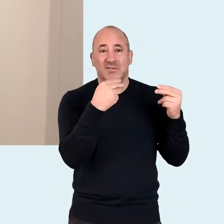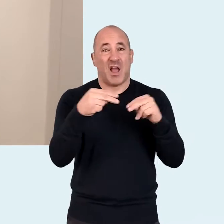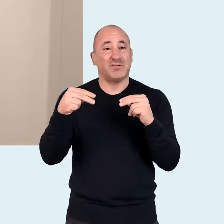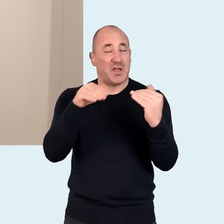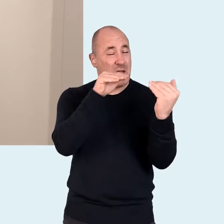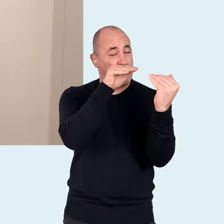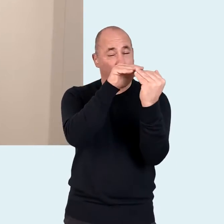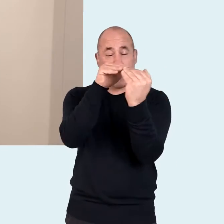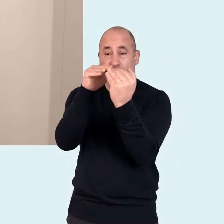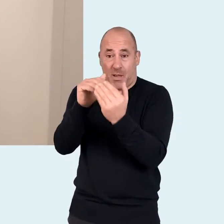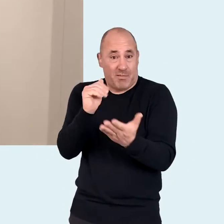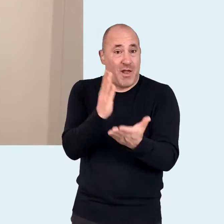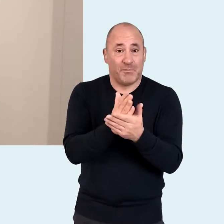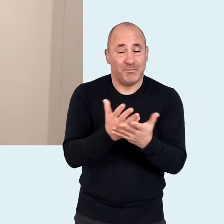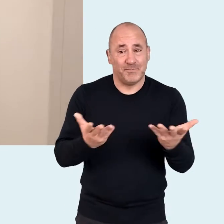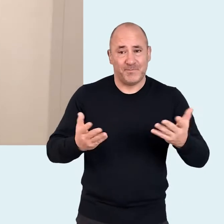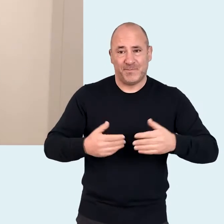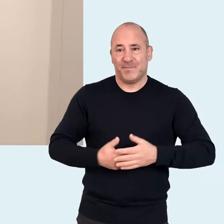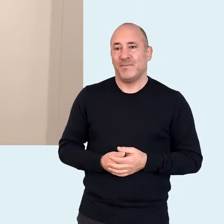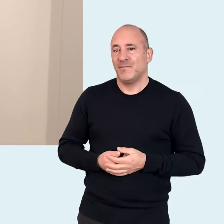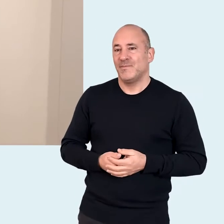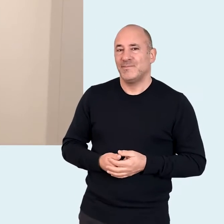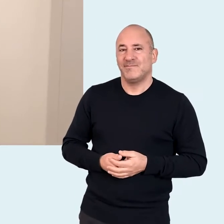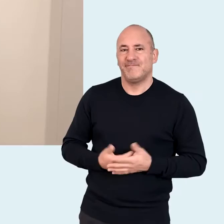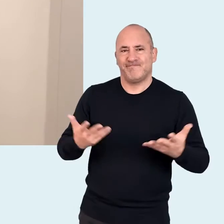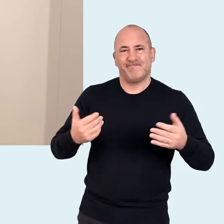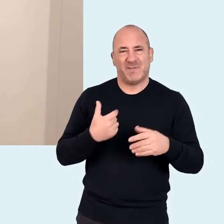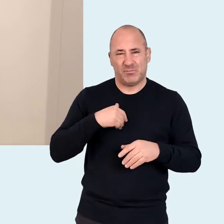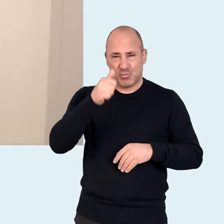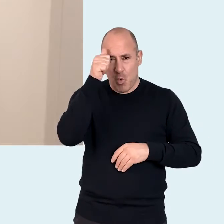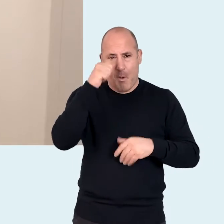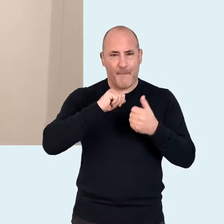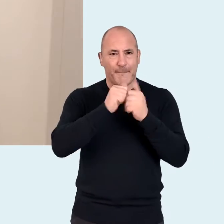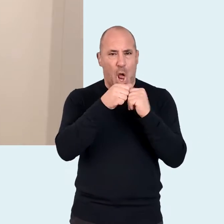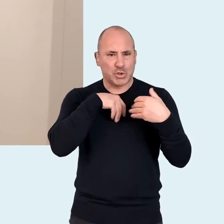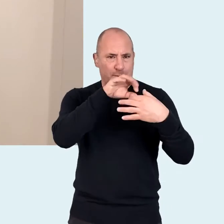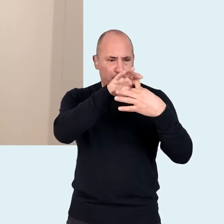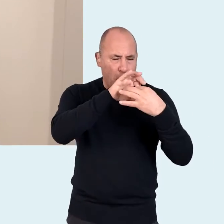able to meet the needs of every dancer. We need to work in partnership with them, their